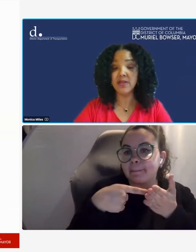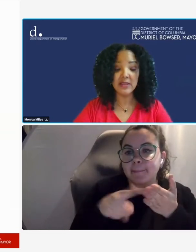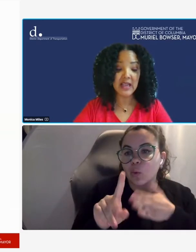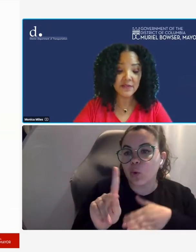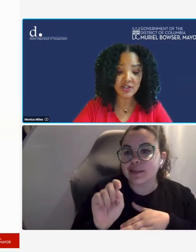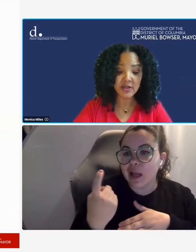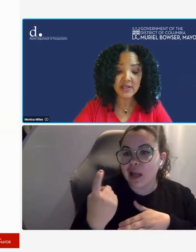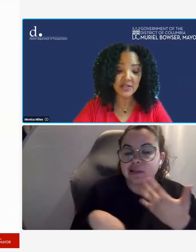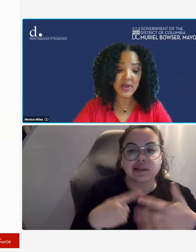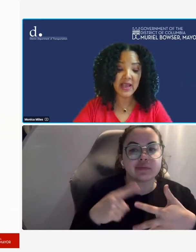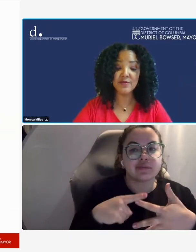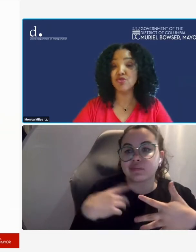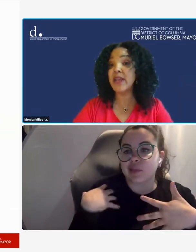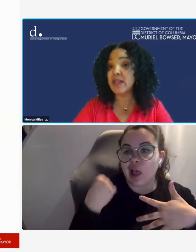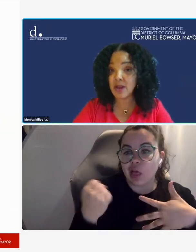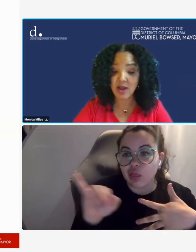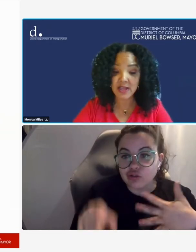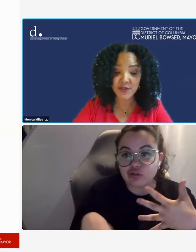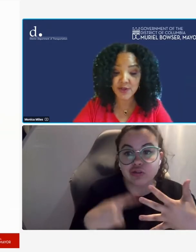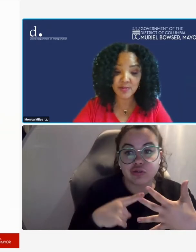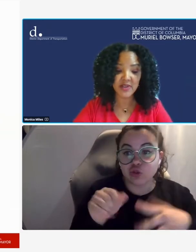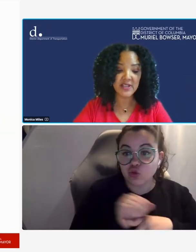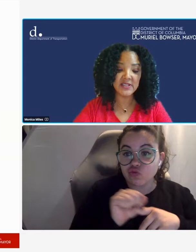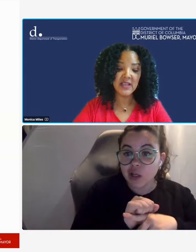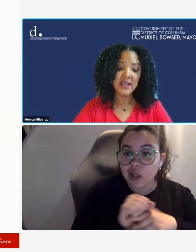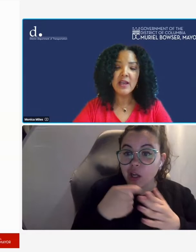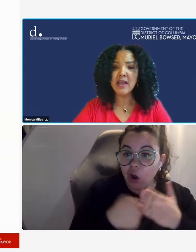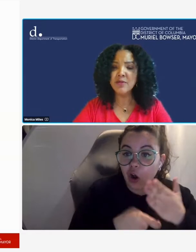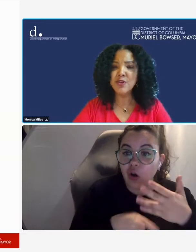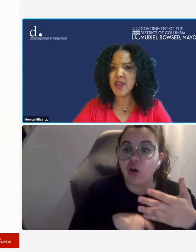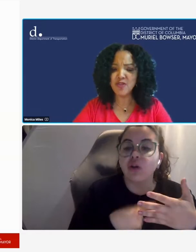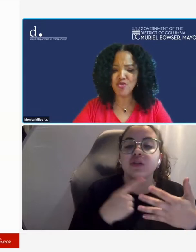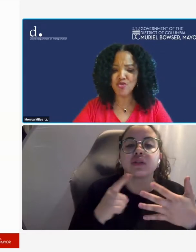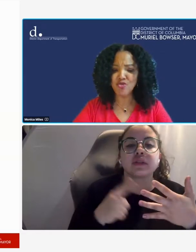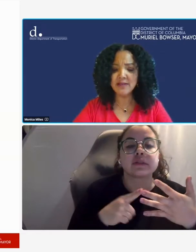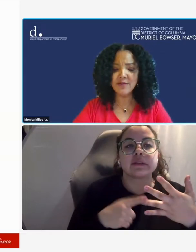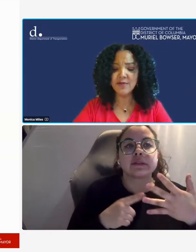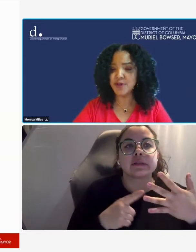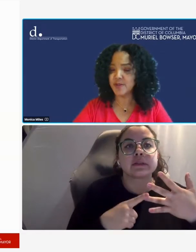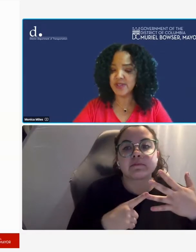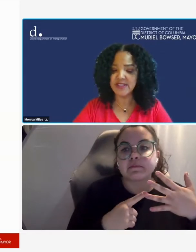life insurance you have training costs for your employees um you pay rent for your business most